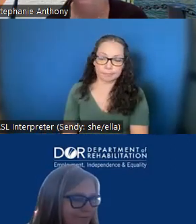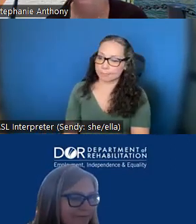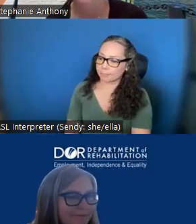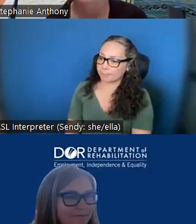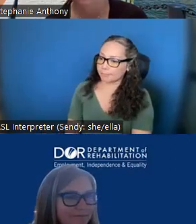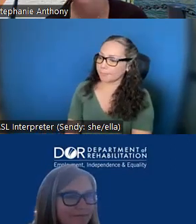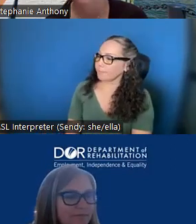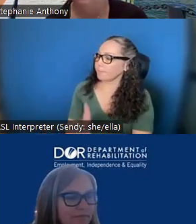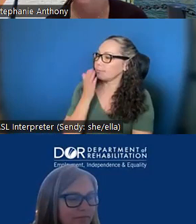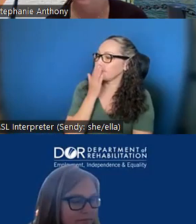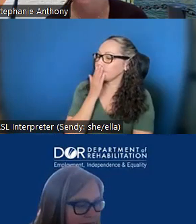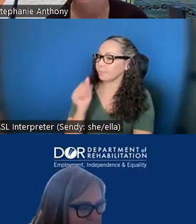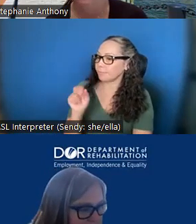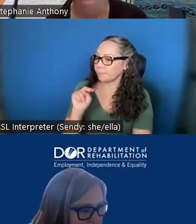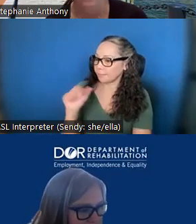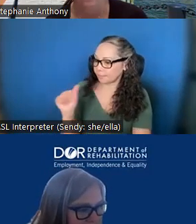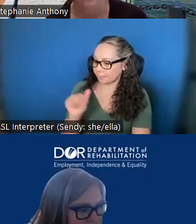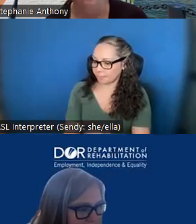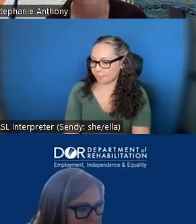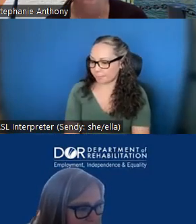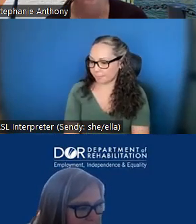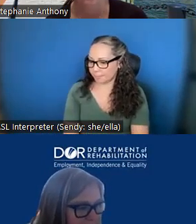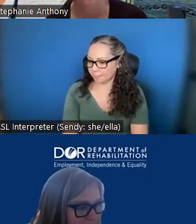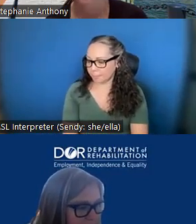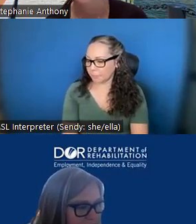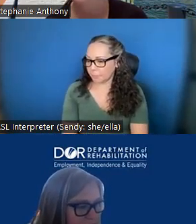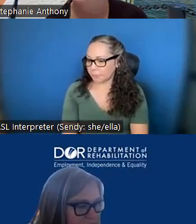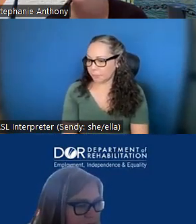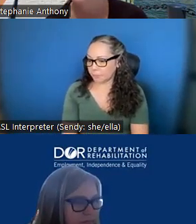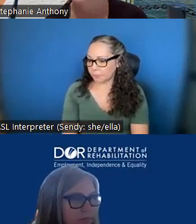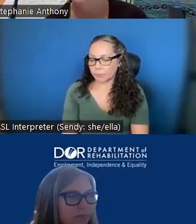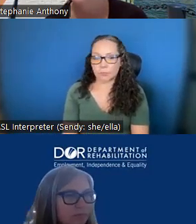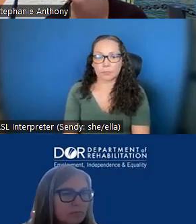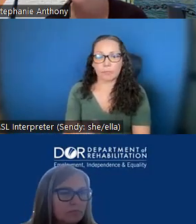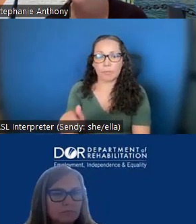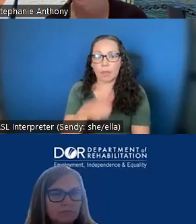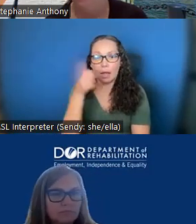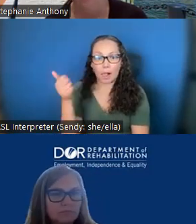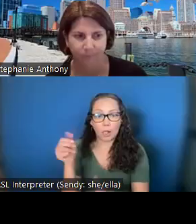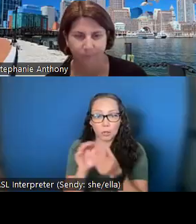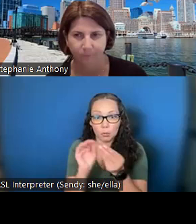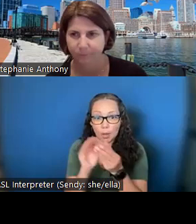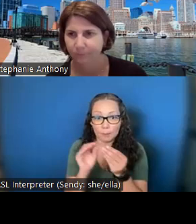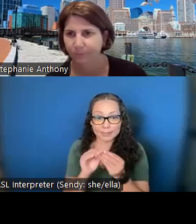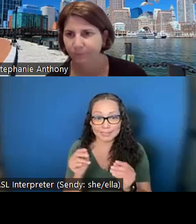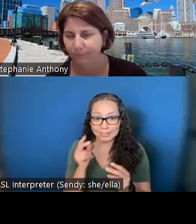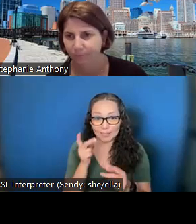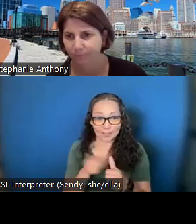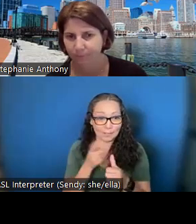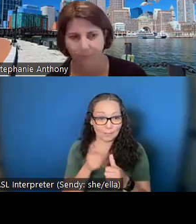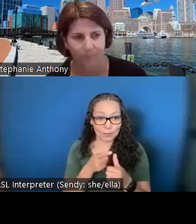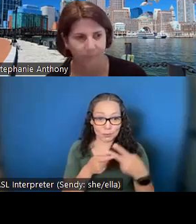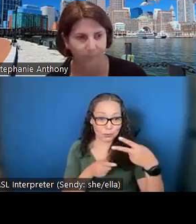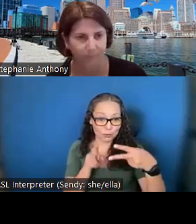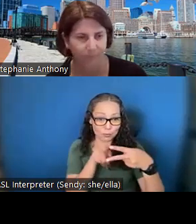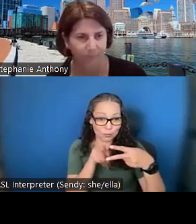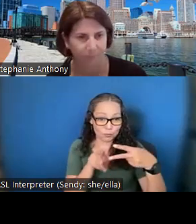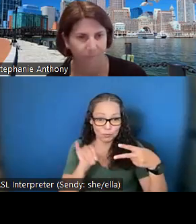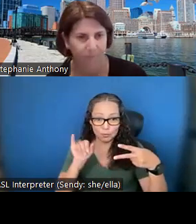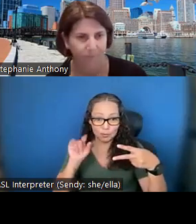much other comments on these first two items that and not